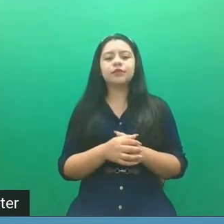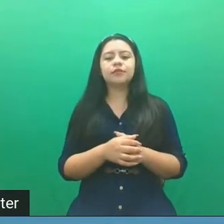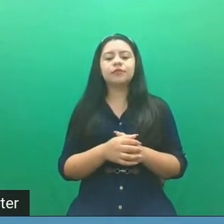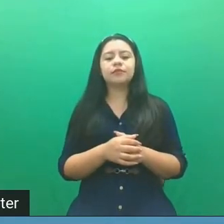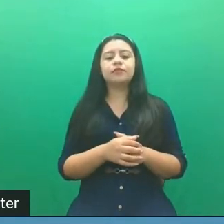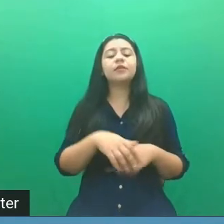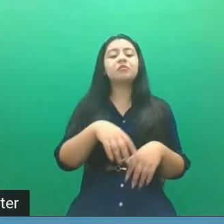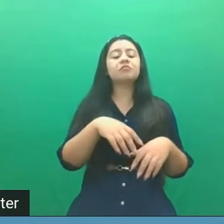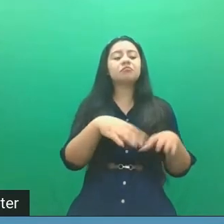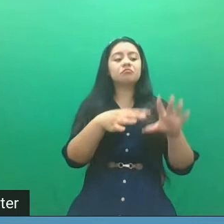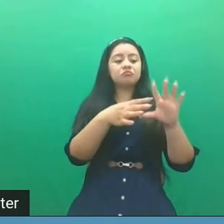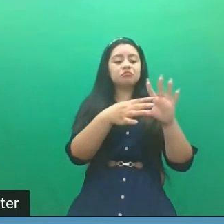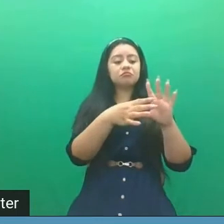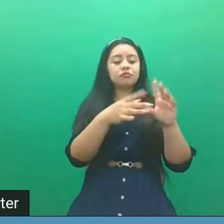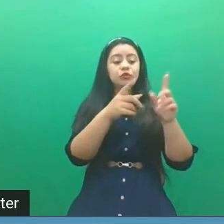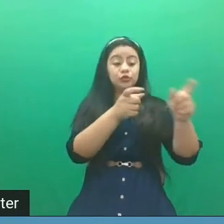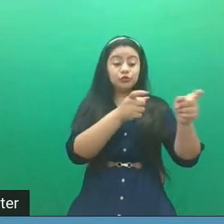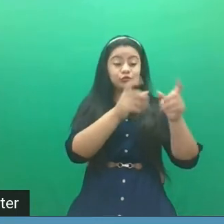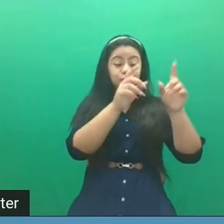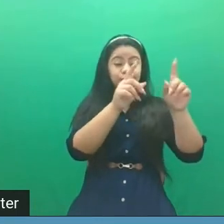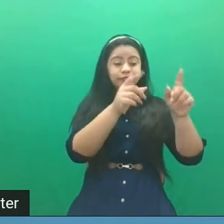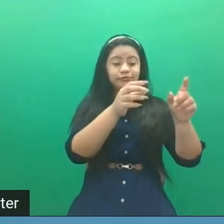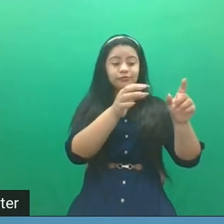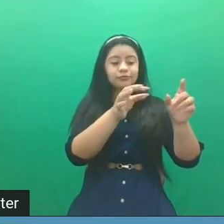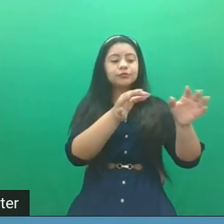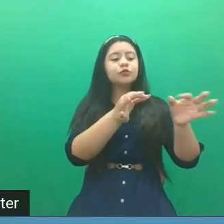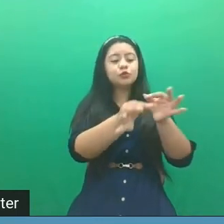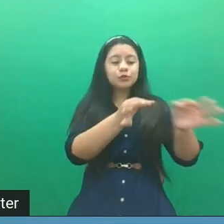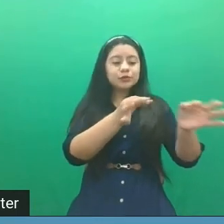is helping with your search engine optimization, so how search engines